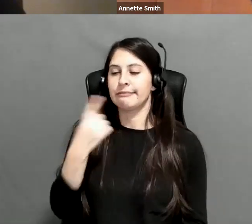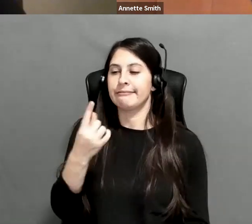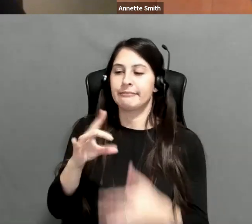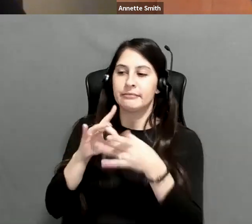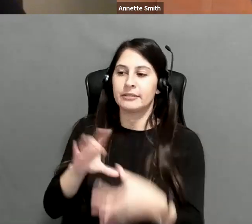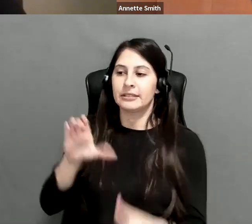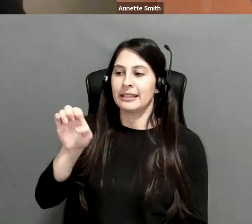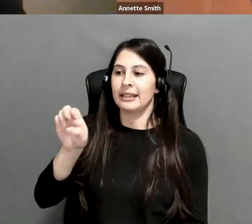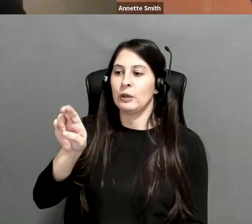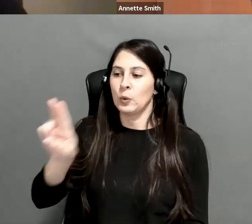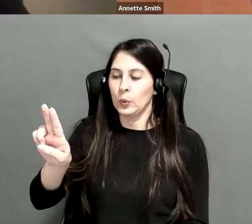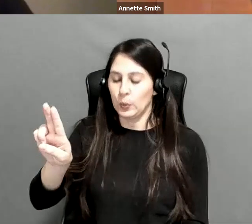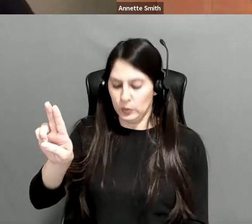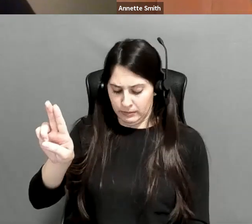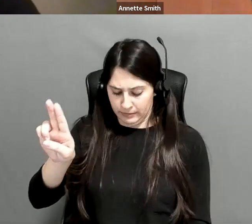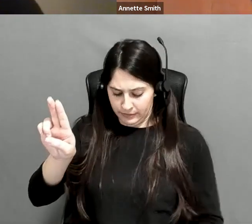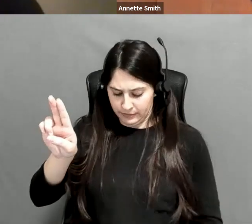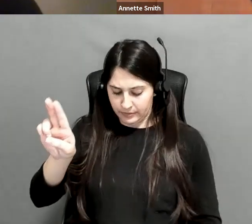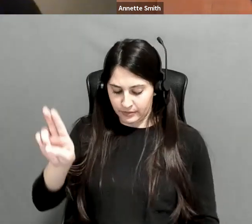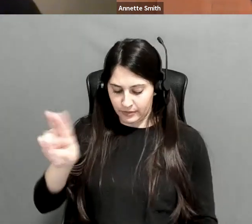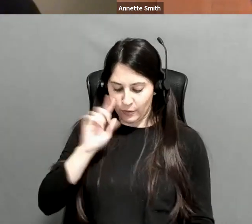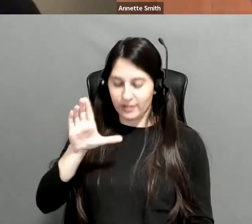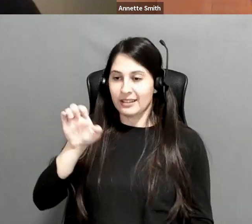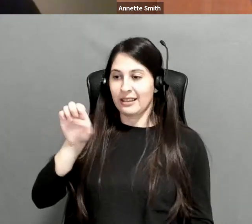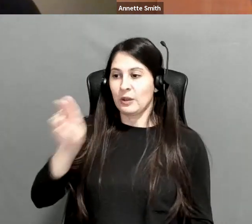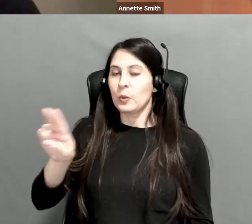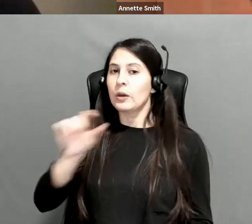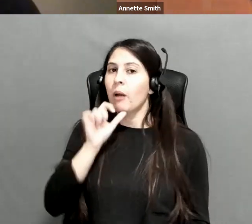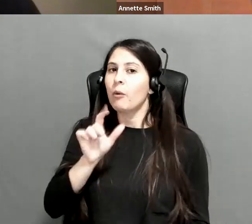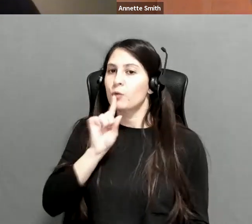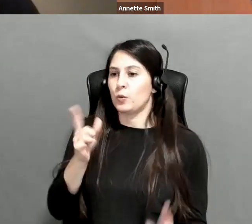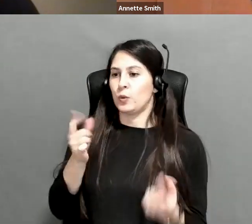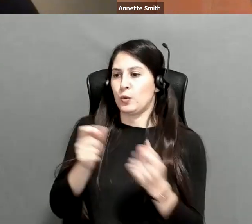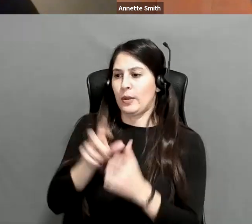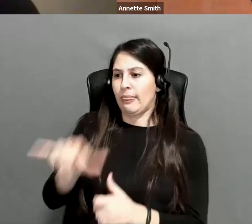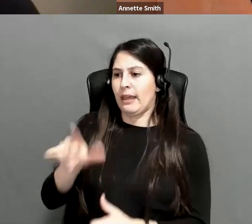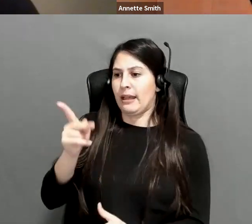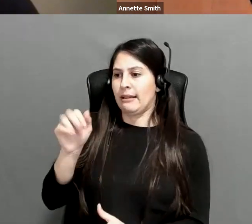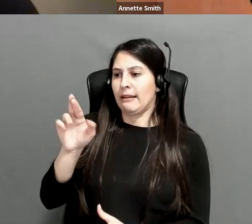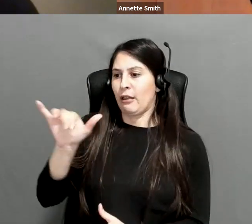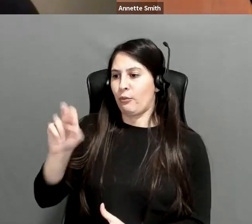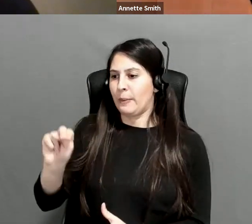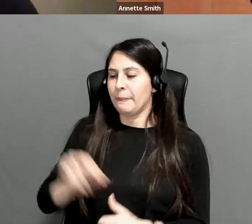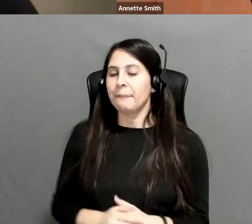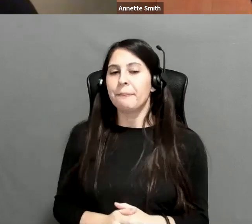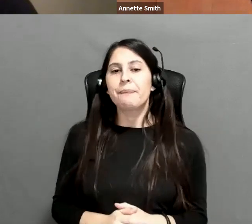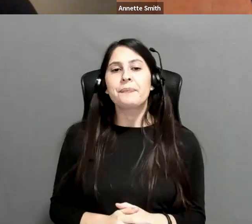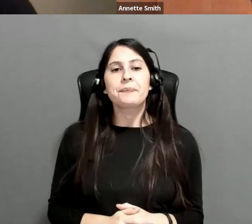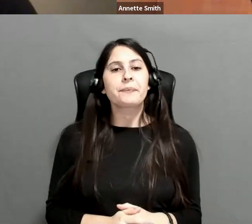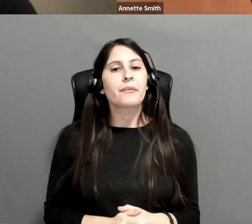the person who I believe was Wendy who asked about the certificate, she was saying something about a CEU s, so I'm